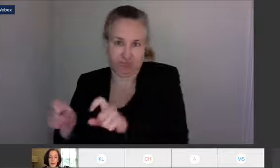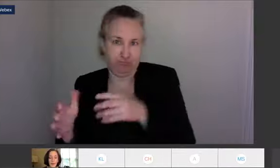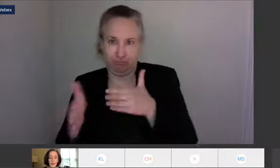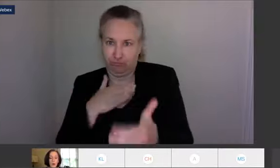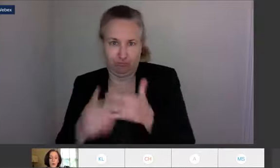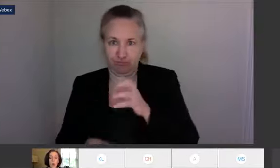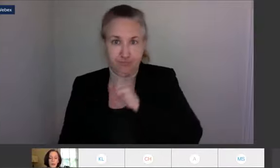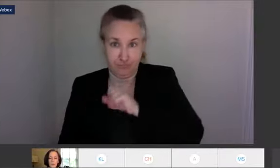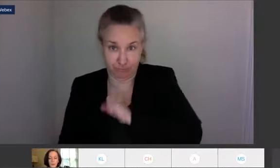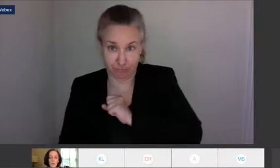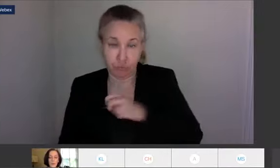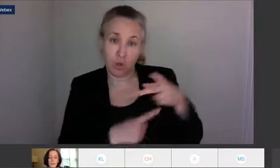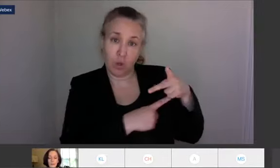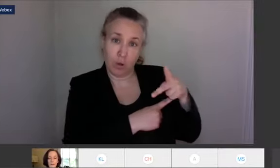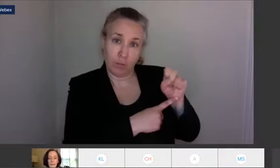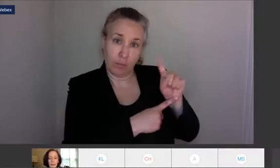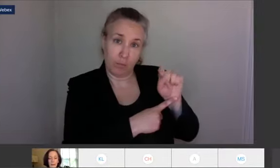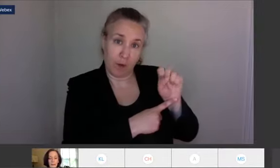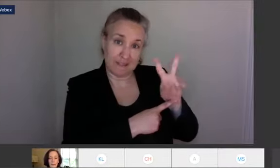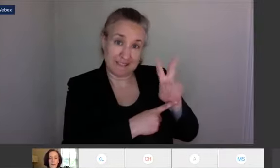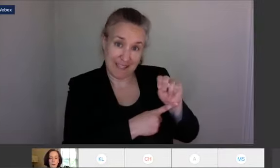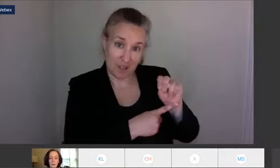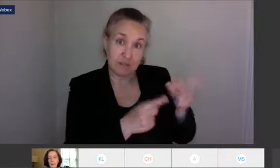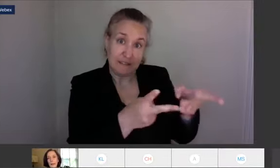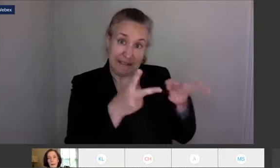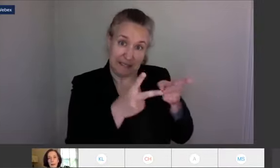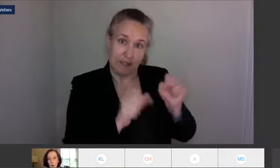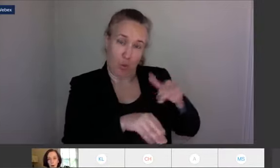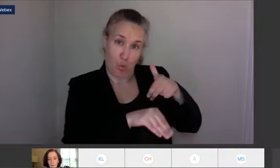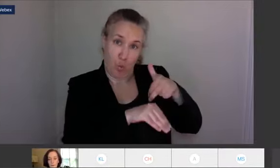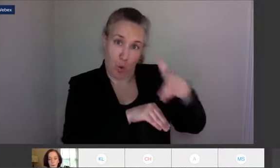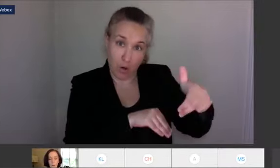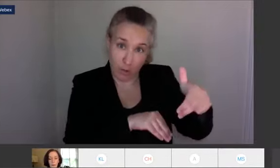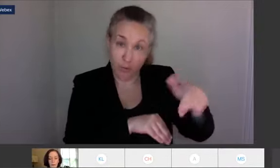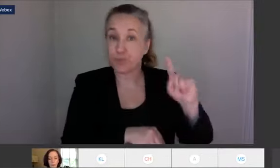our walk up community test site is located at our Office of Public Health